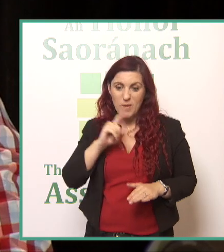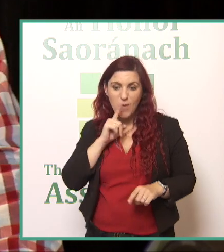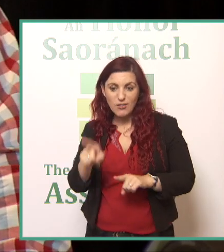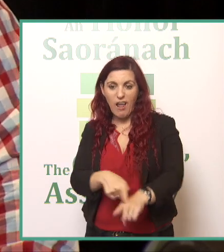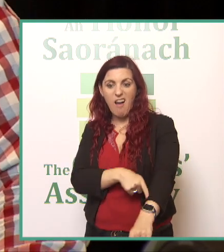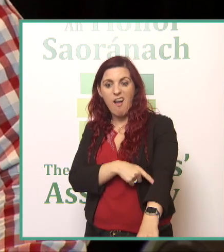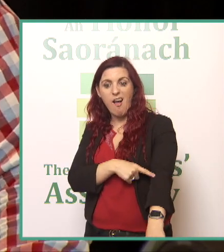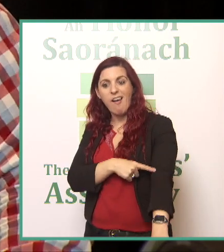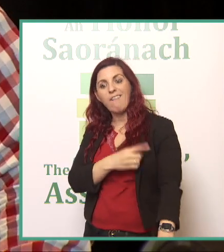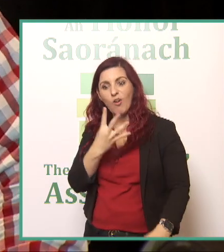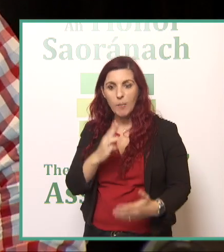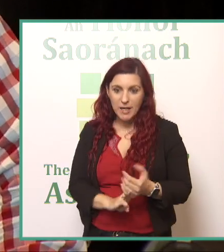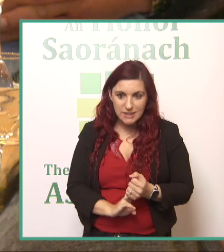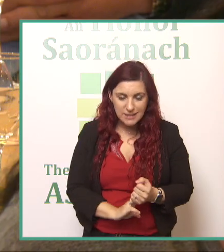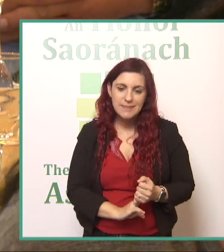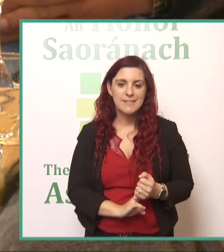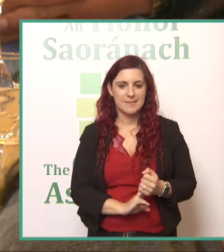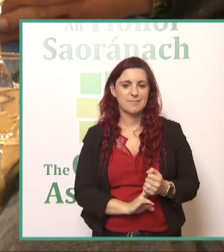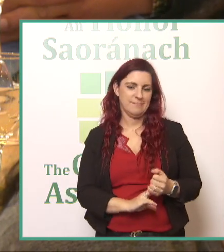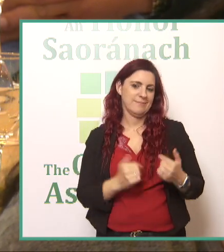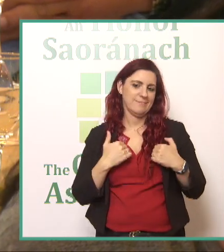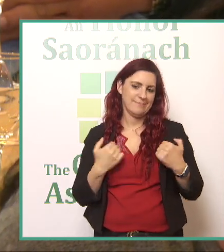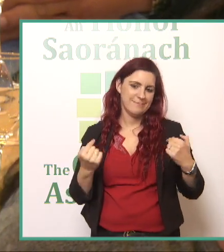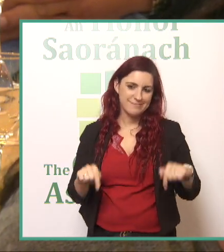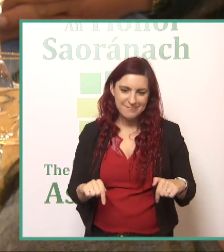one. Yes. So I'm I'm here in Dogan. I